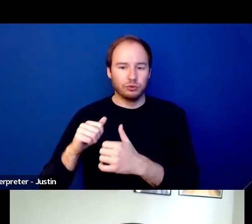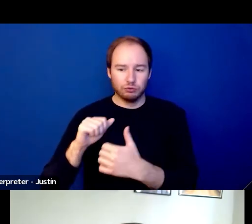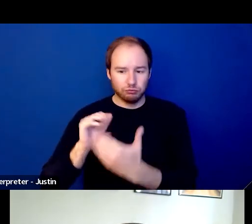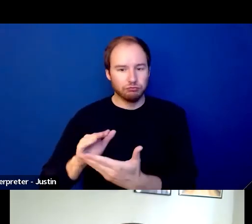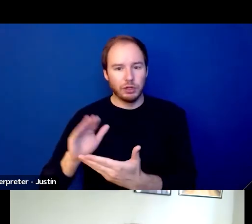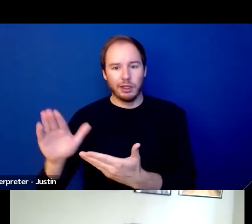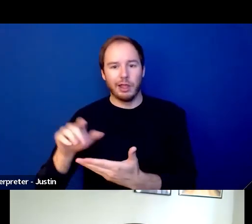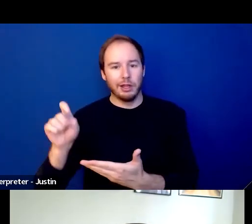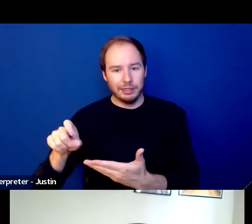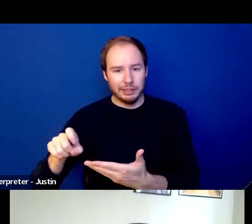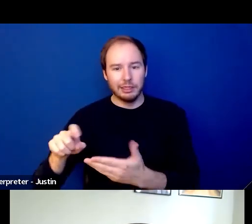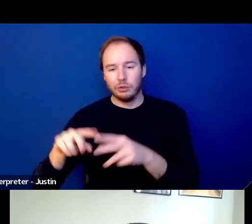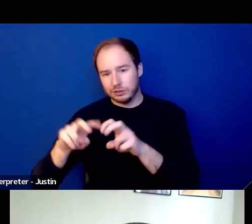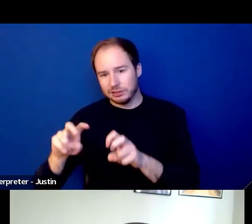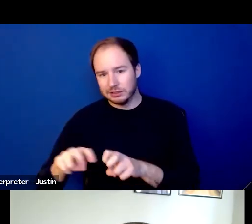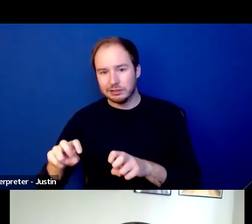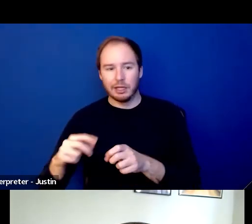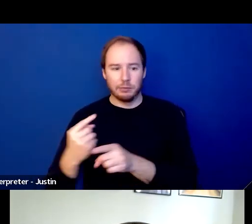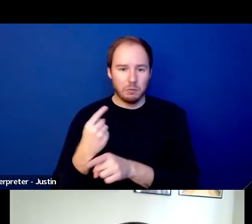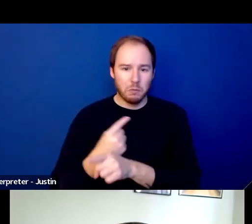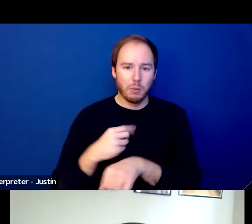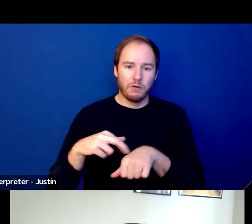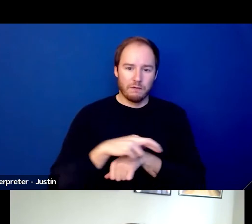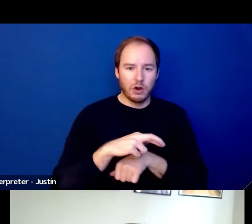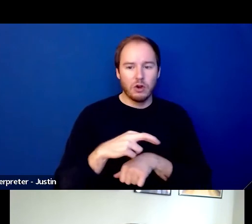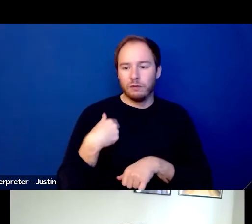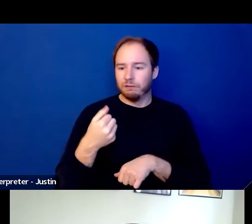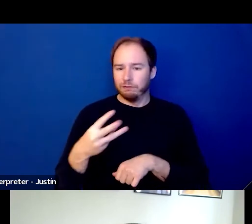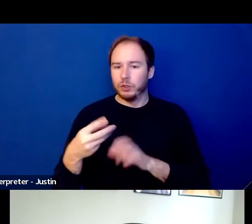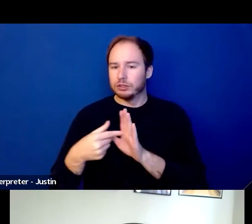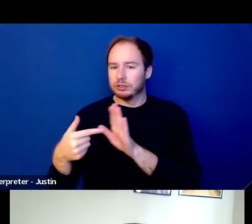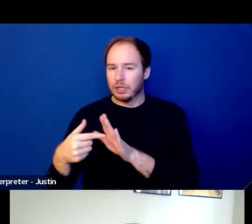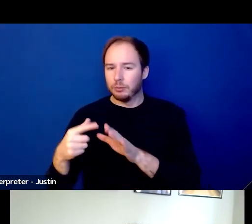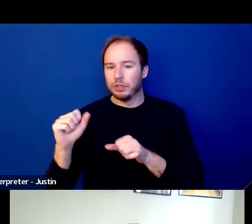that are coming in? So we've had a couple instances where we've been able to train outside providers.